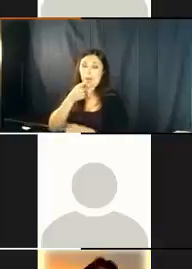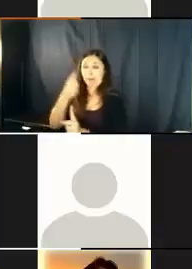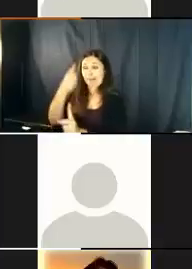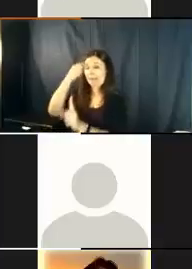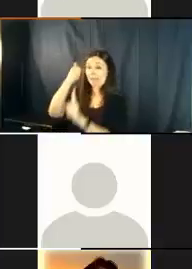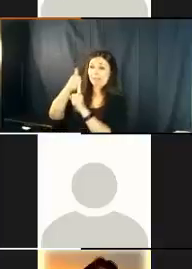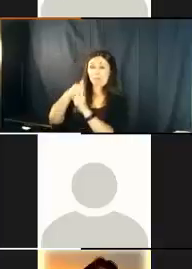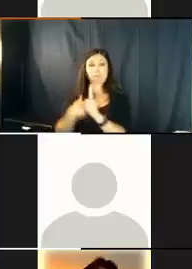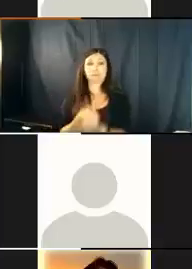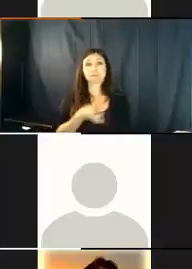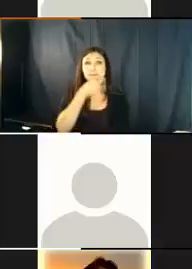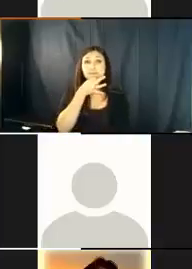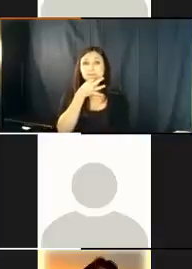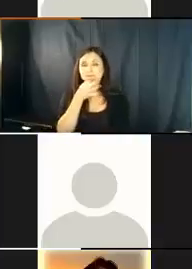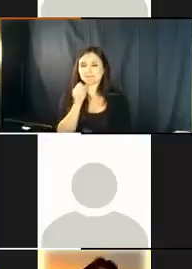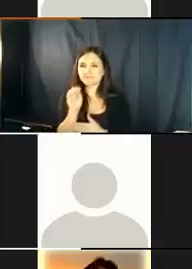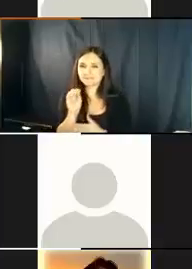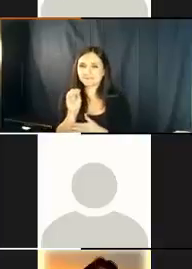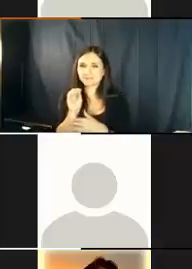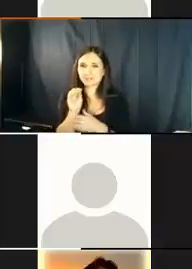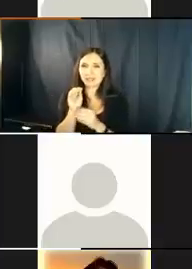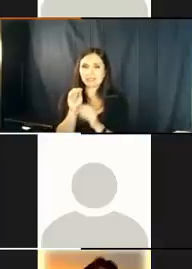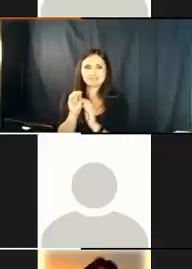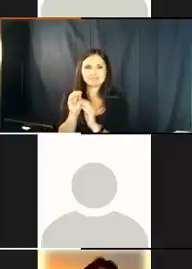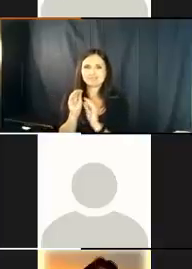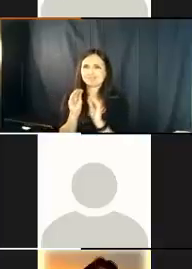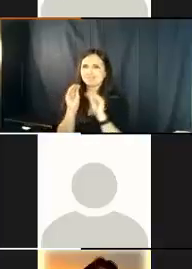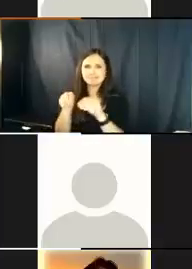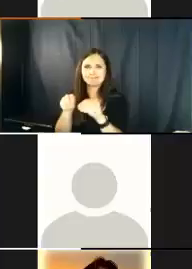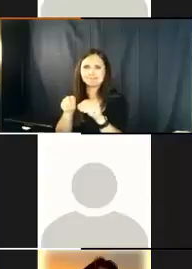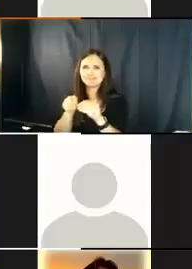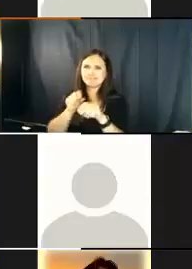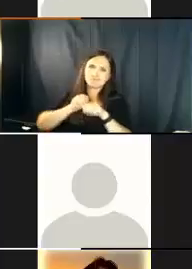and so they you know they put those videos out there for us and then we as a user can